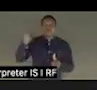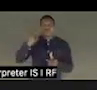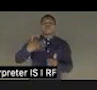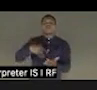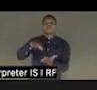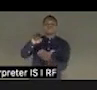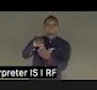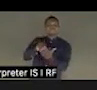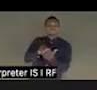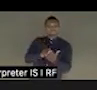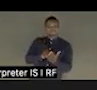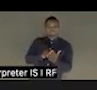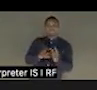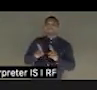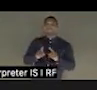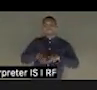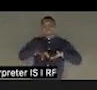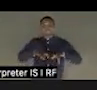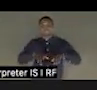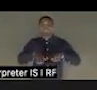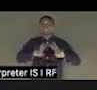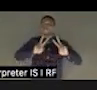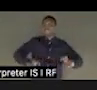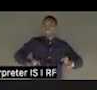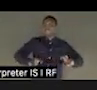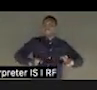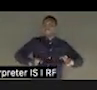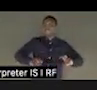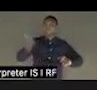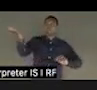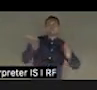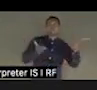what is this best practice and why do we believe it's successful.